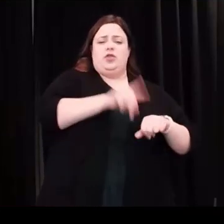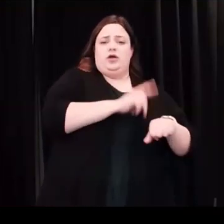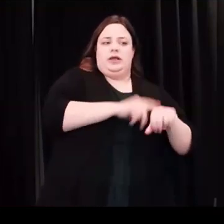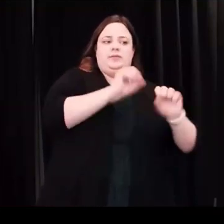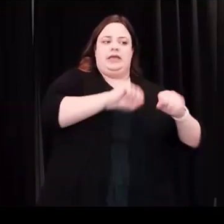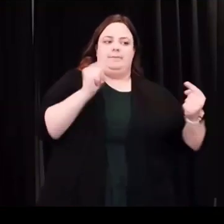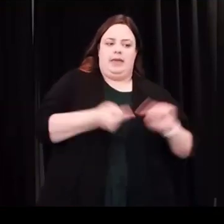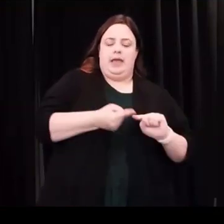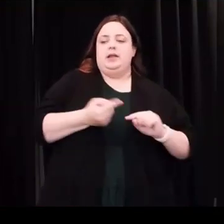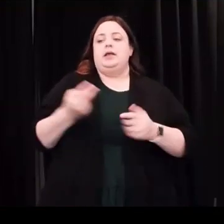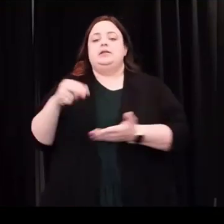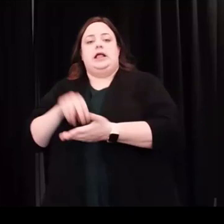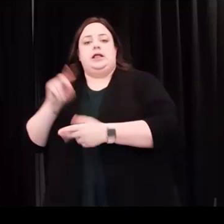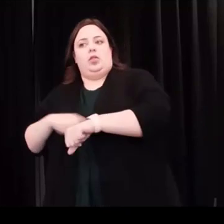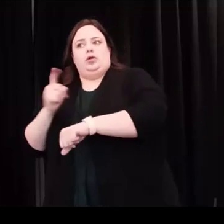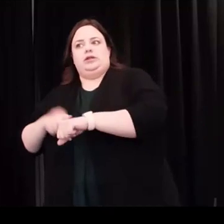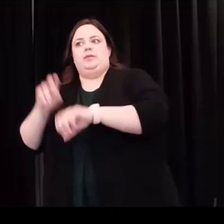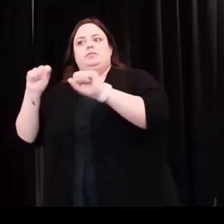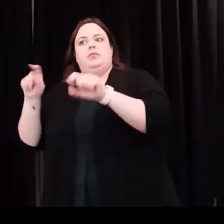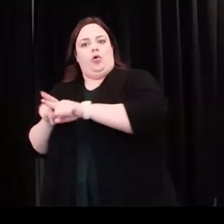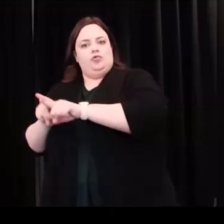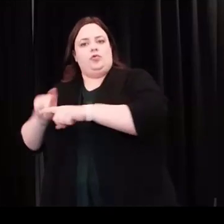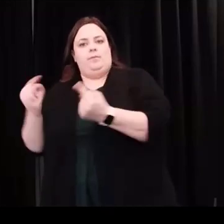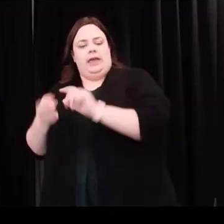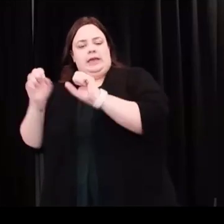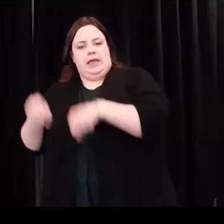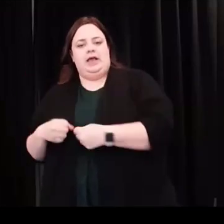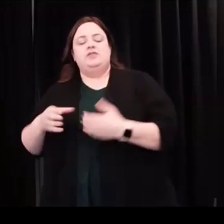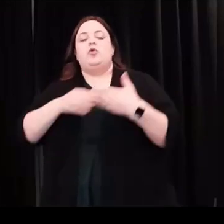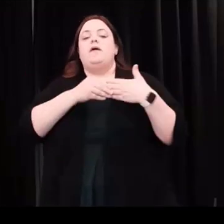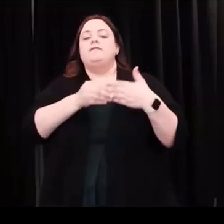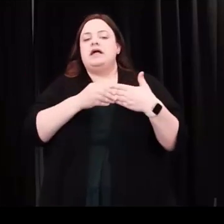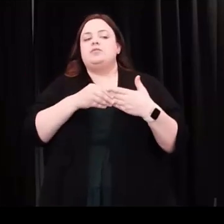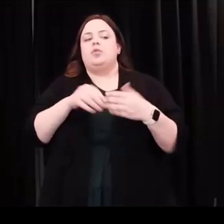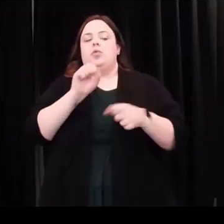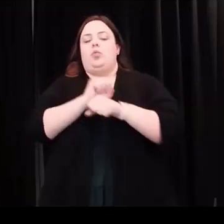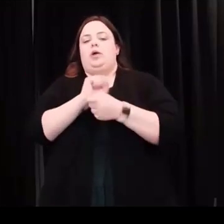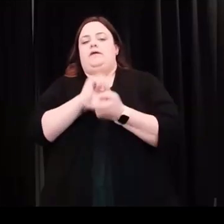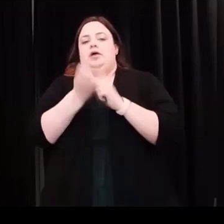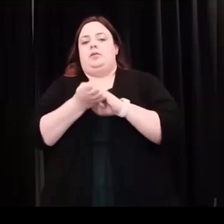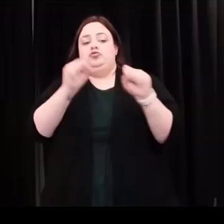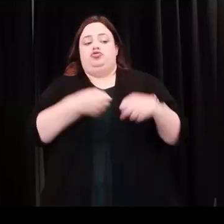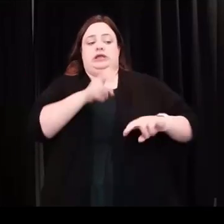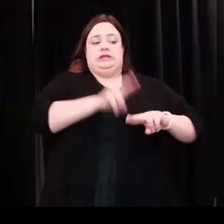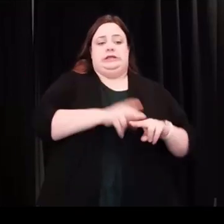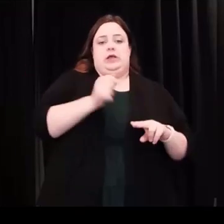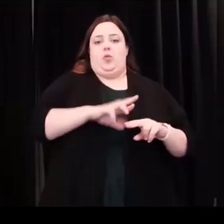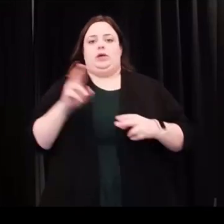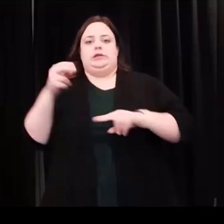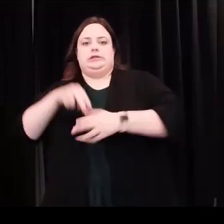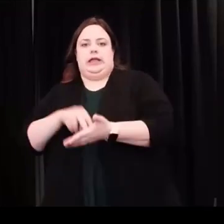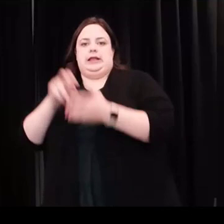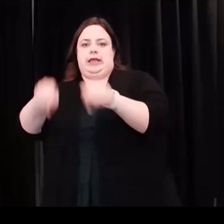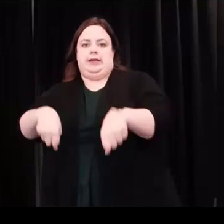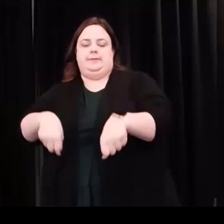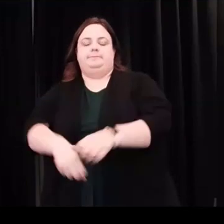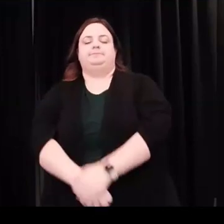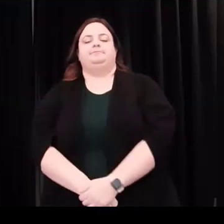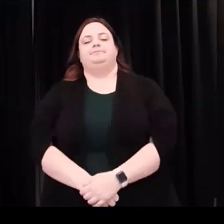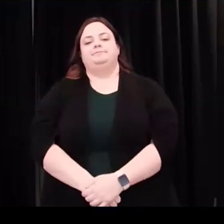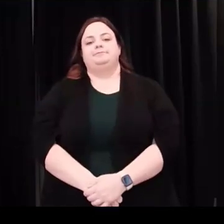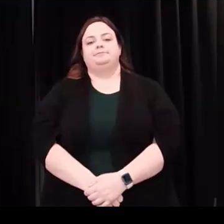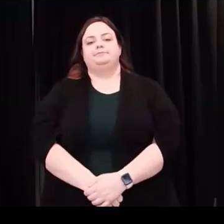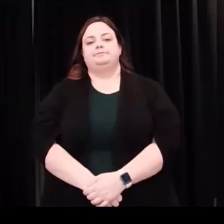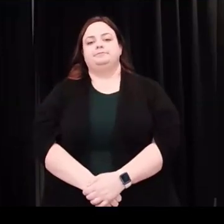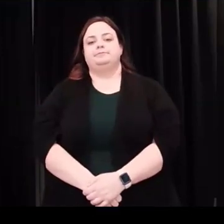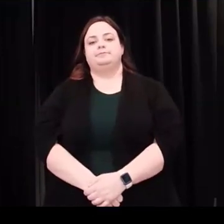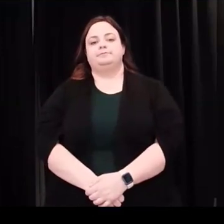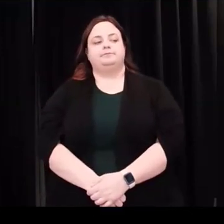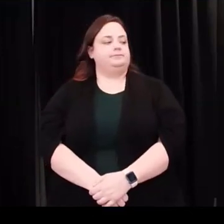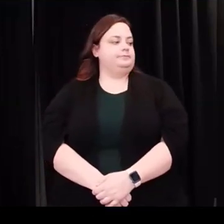period of time can cause pain. So a flexible work environment where she can sit or stand.